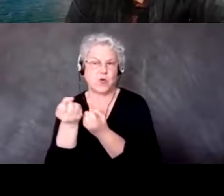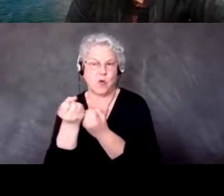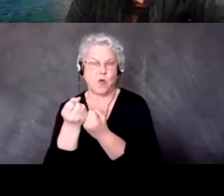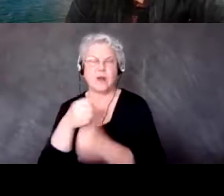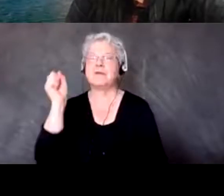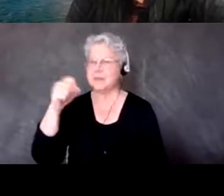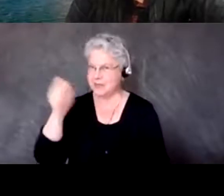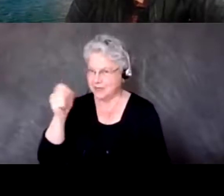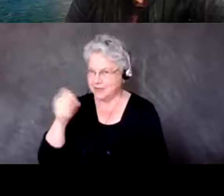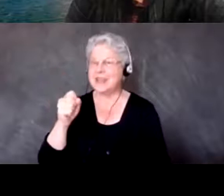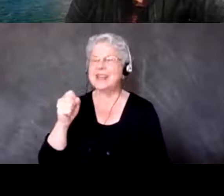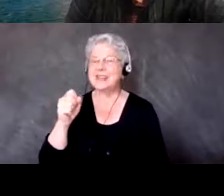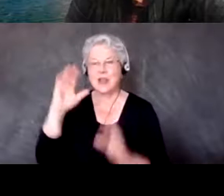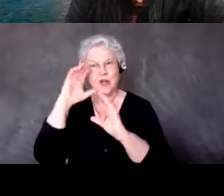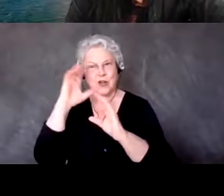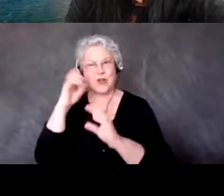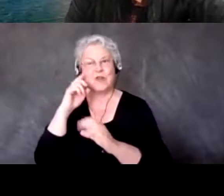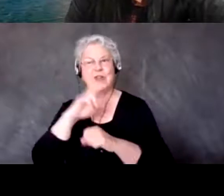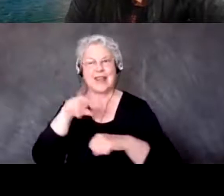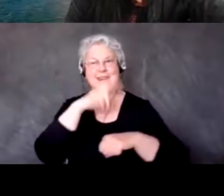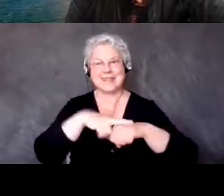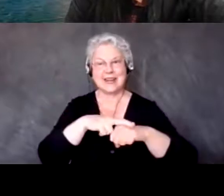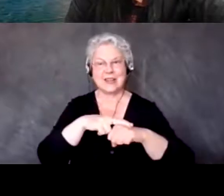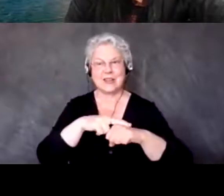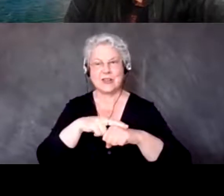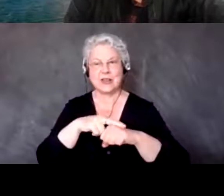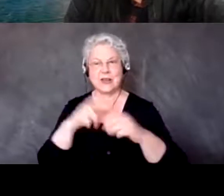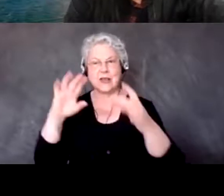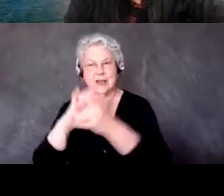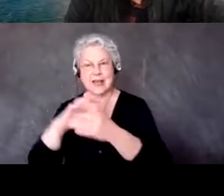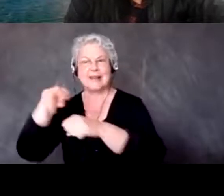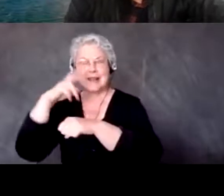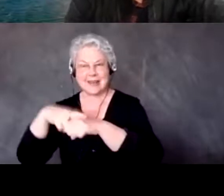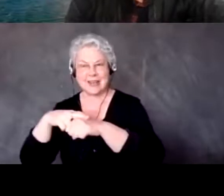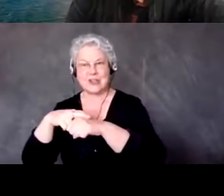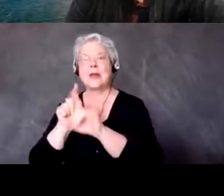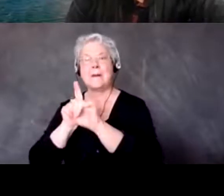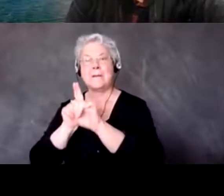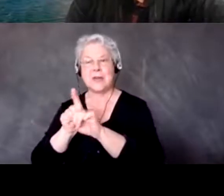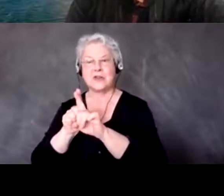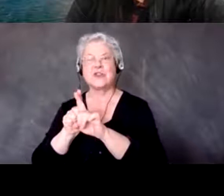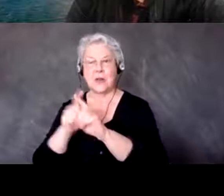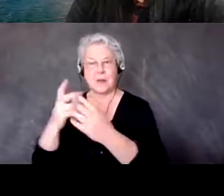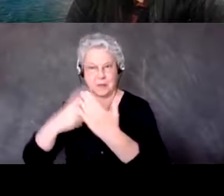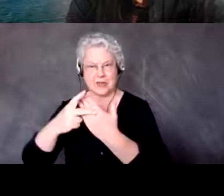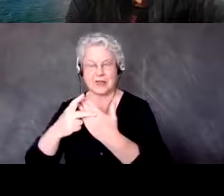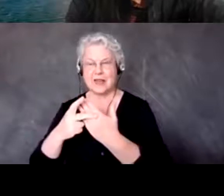network - the Nation-to-Nation Mentorship Initiative. That's something I'm part of as well.